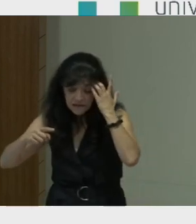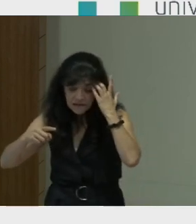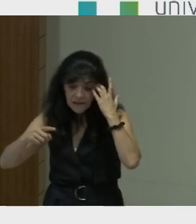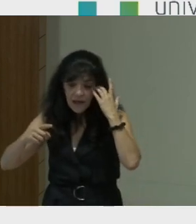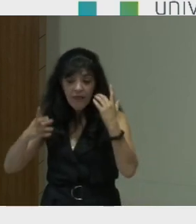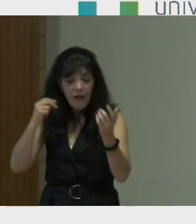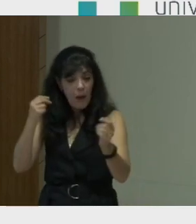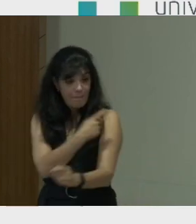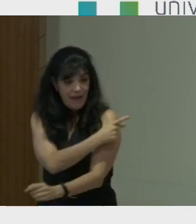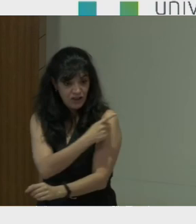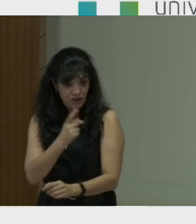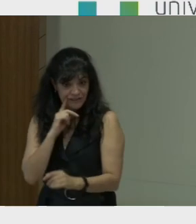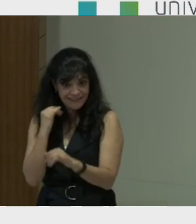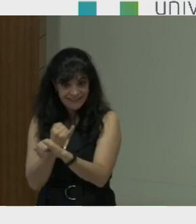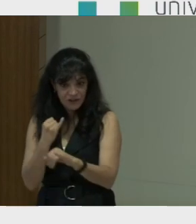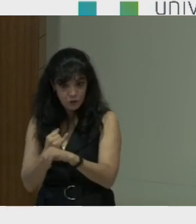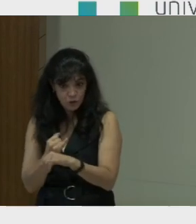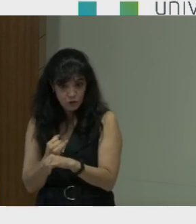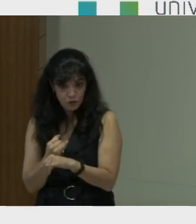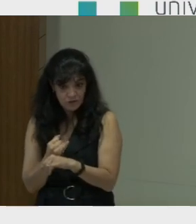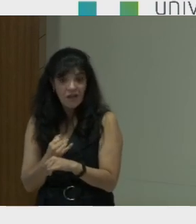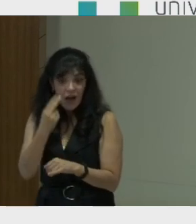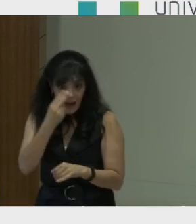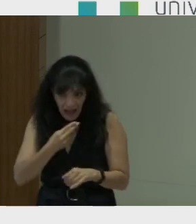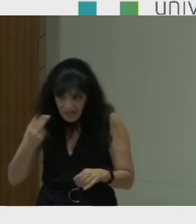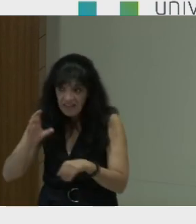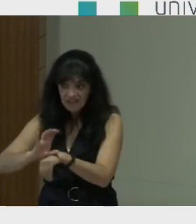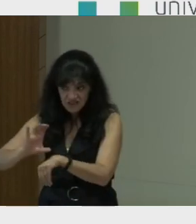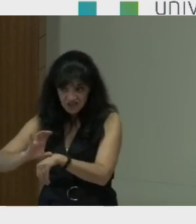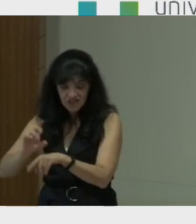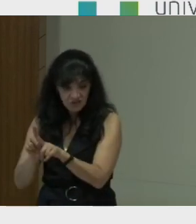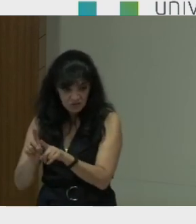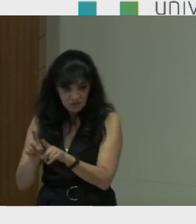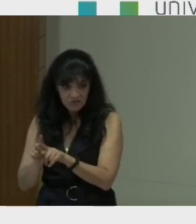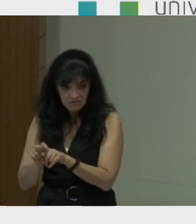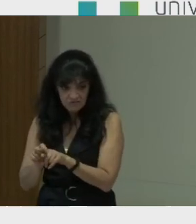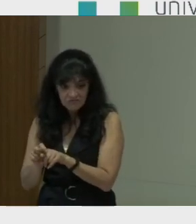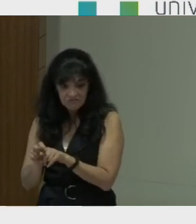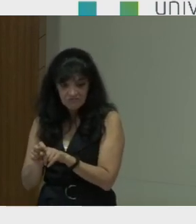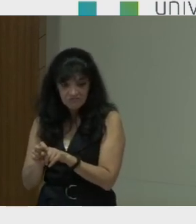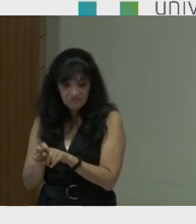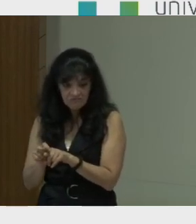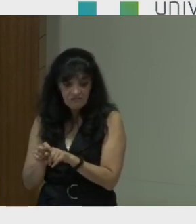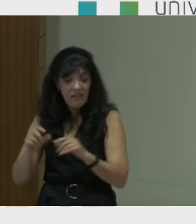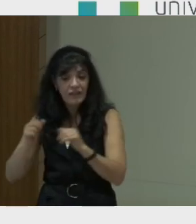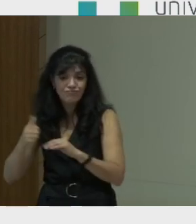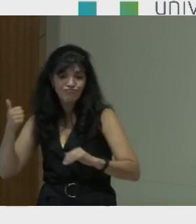to institutions, also of the Catholic Church, and had been sent there to deal